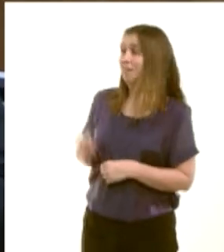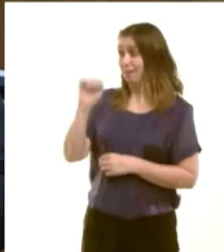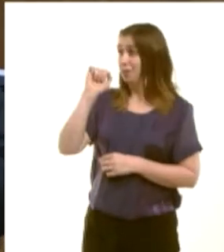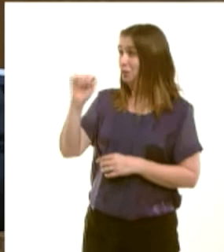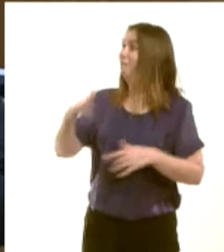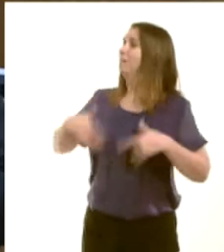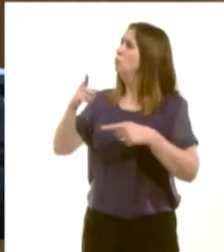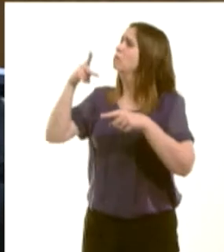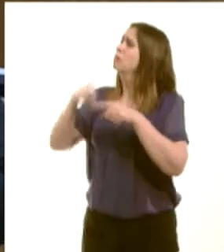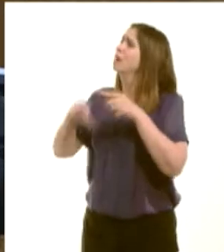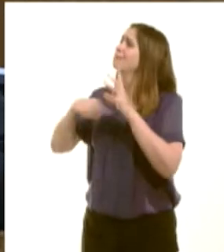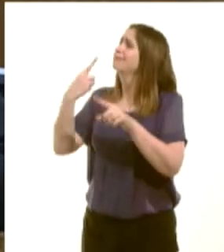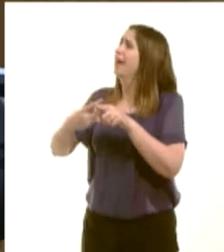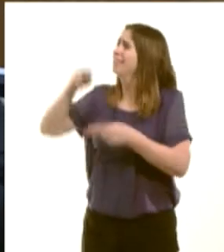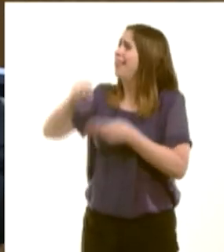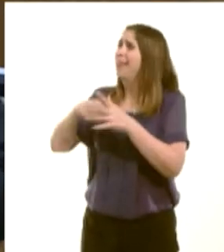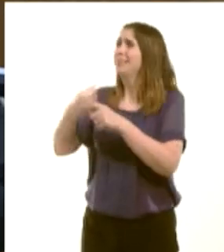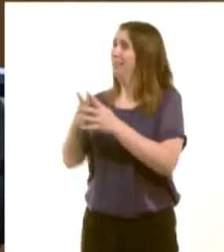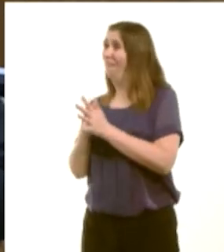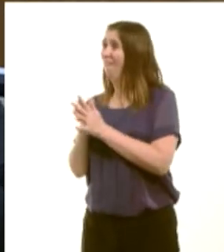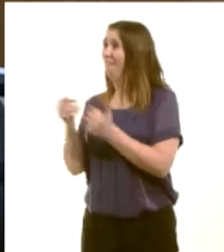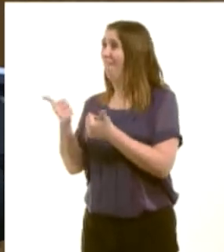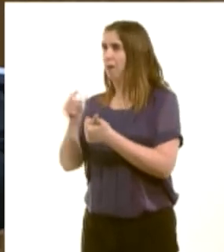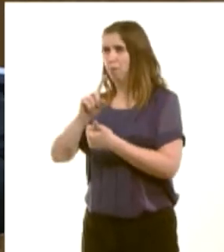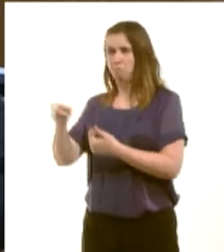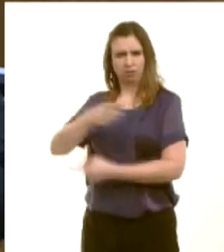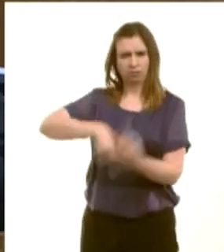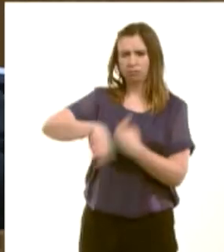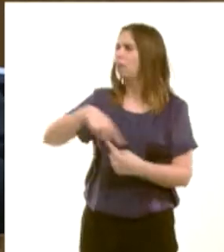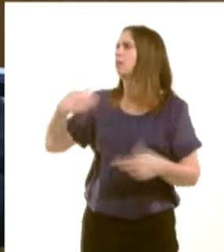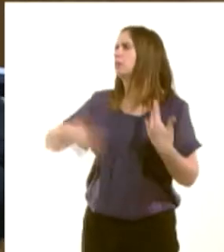cutsógiven the burden that they have imposed on so many people with their increase in VAT